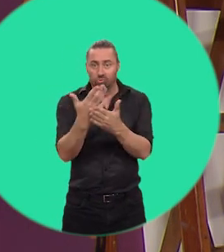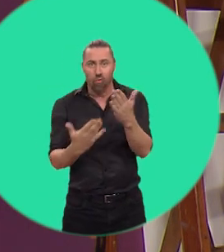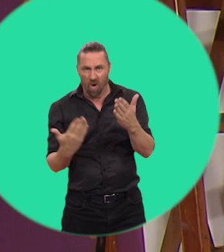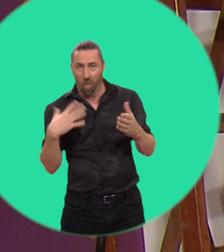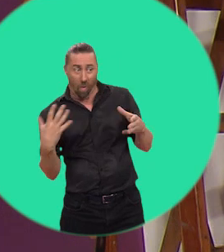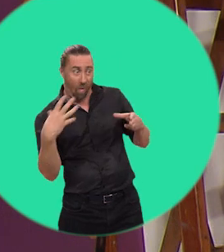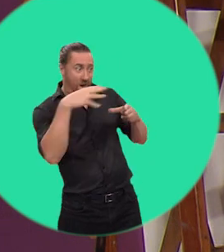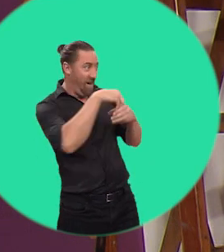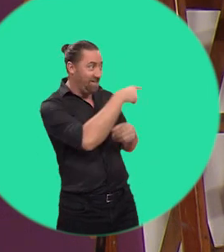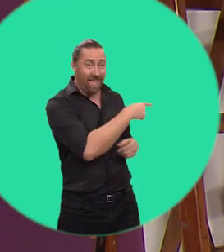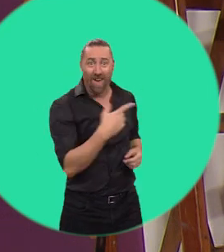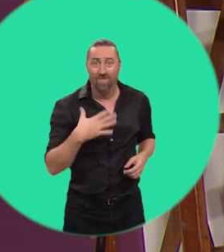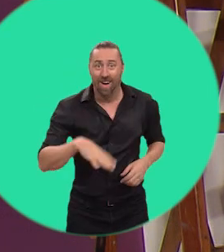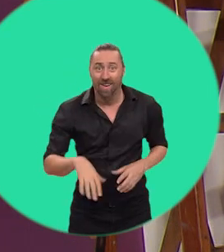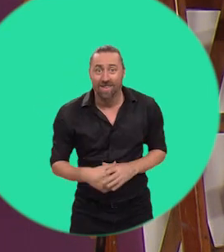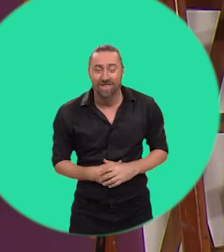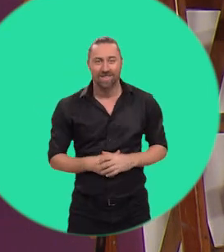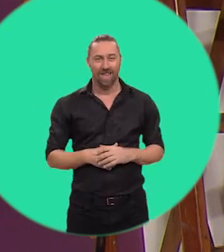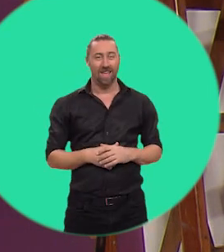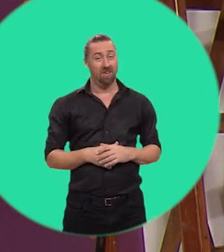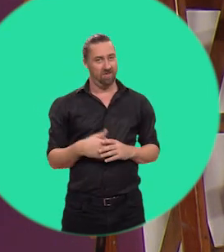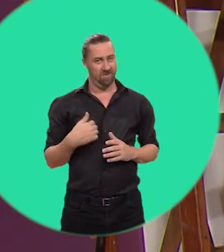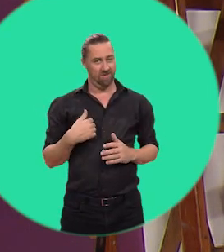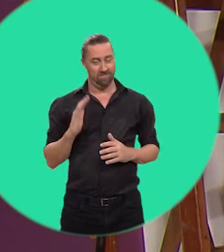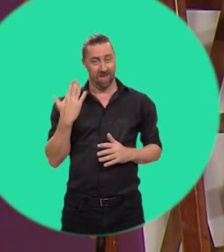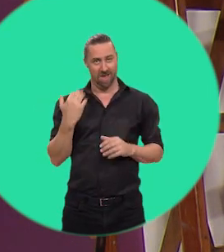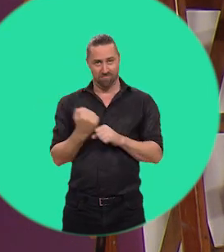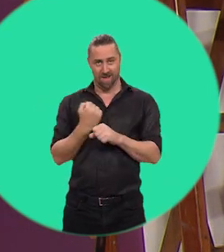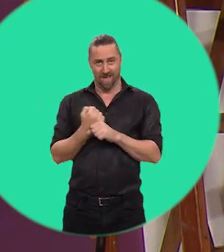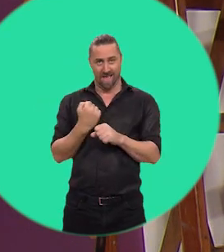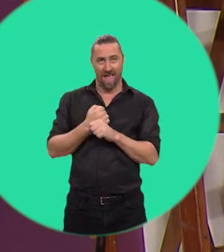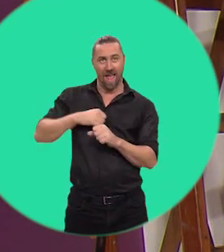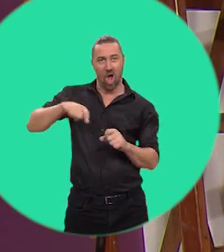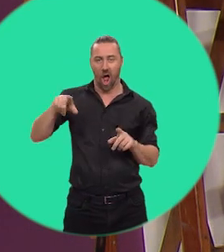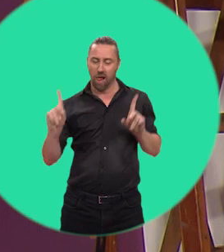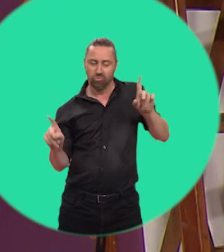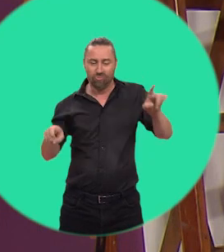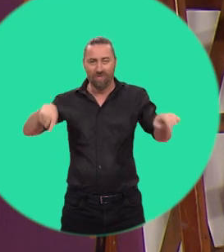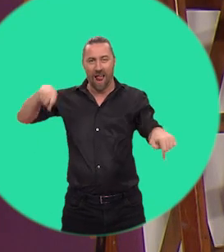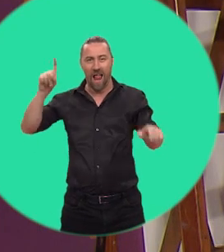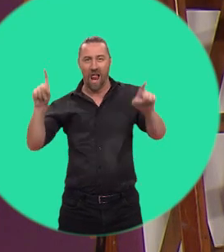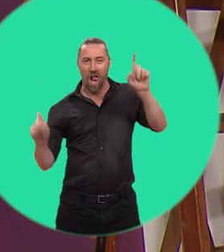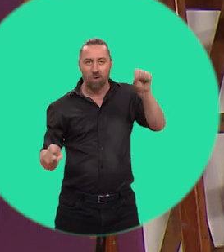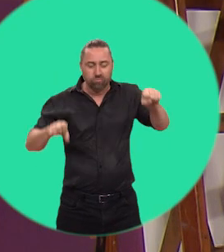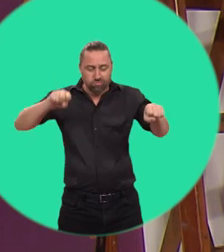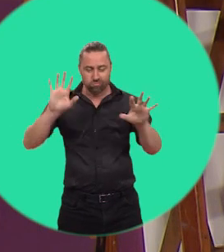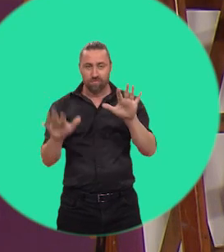would wanna live here. So I actually made one earlier, here we go, swimming around, it's our octopus.